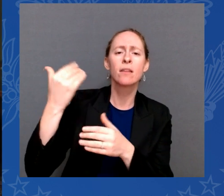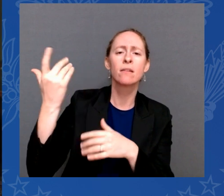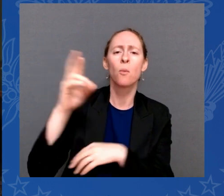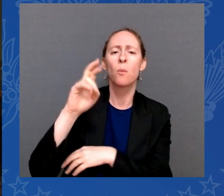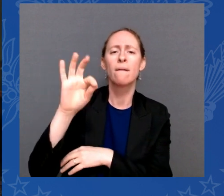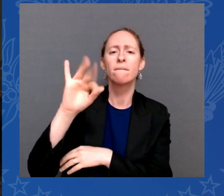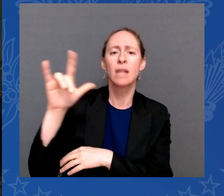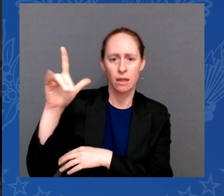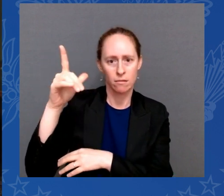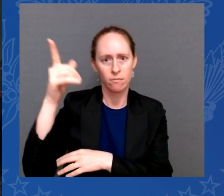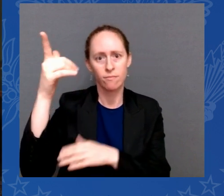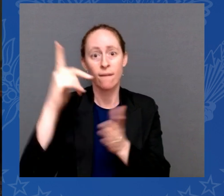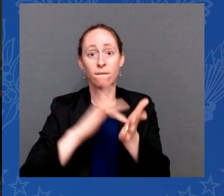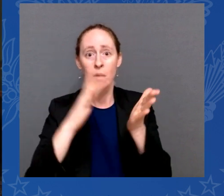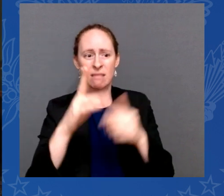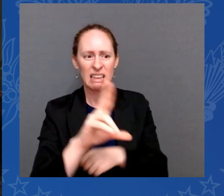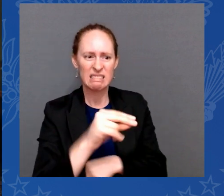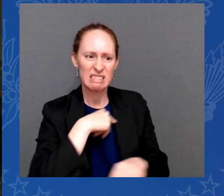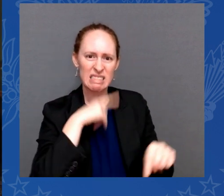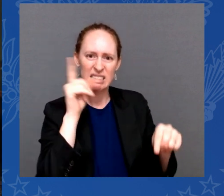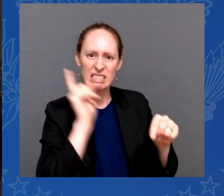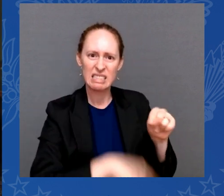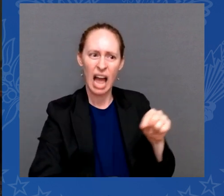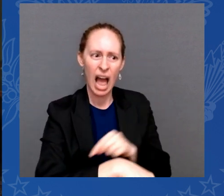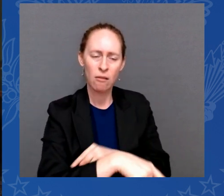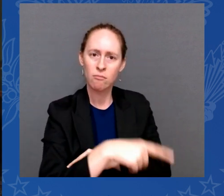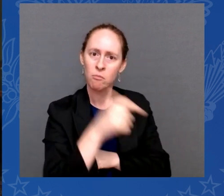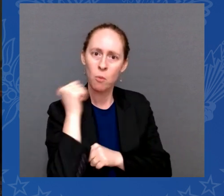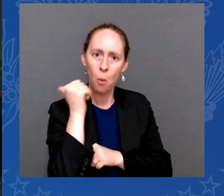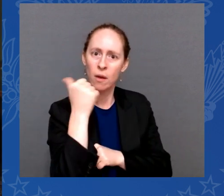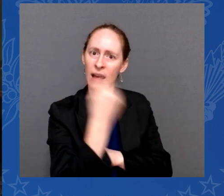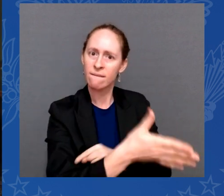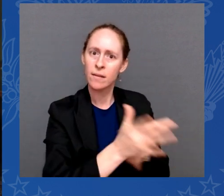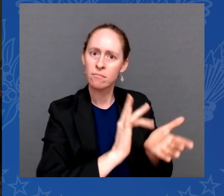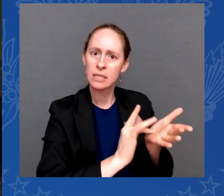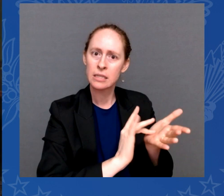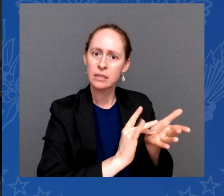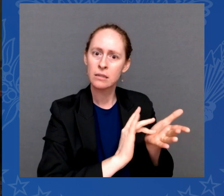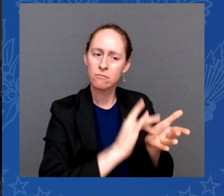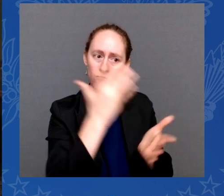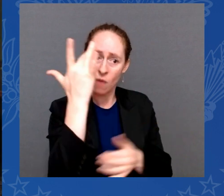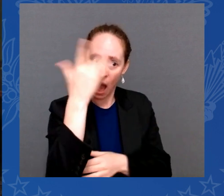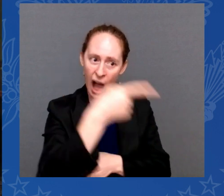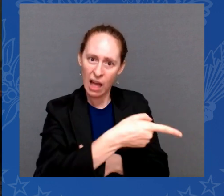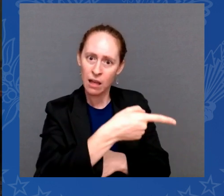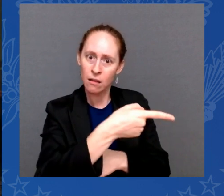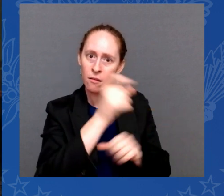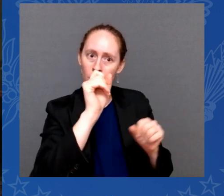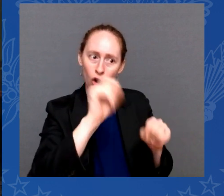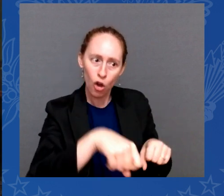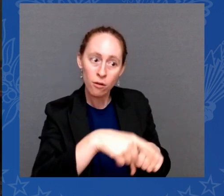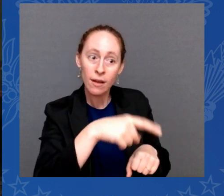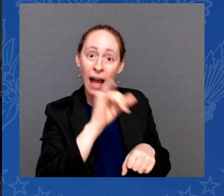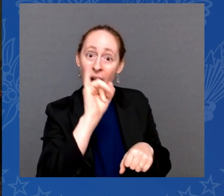Just yesterday in Idaho, the Justice Department filed a lawsuit to make sure that pregnant women facing serious threats